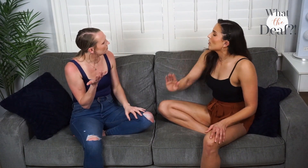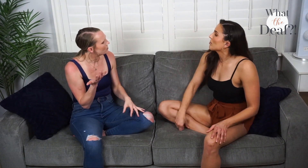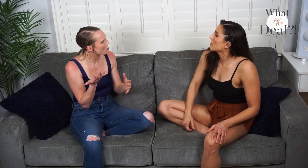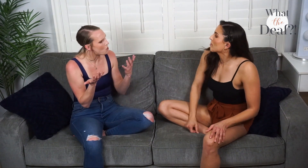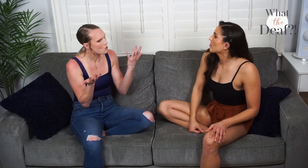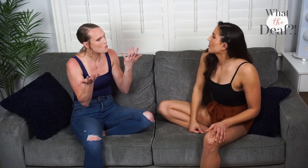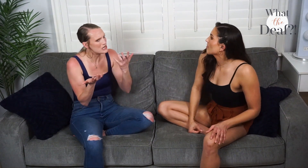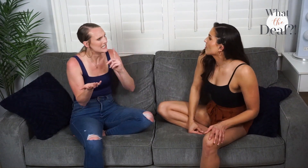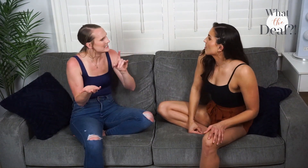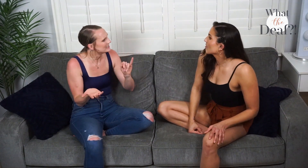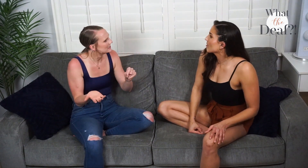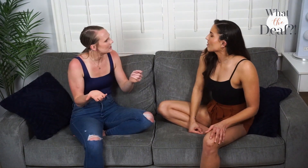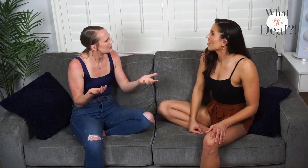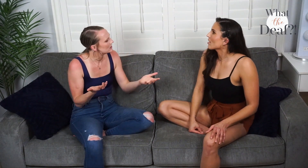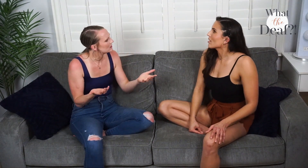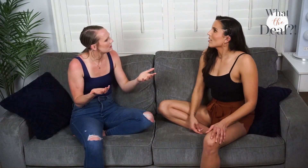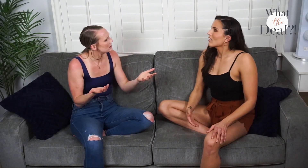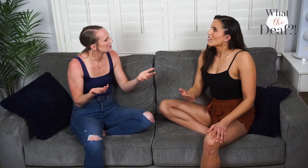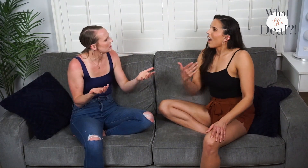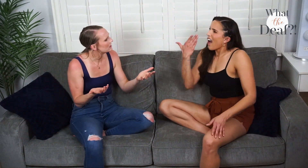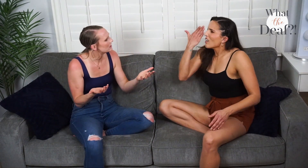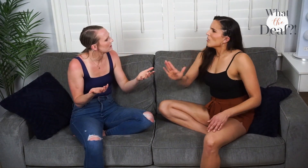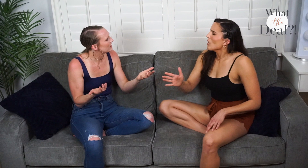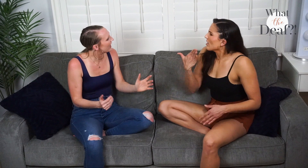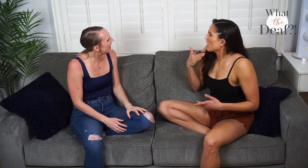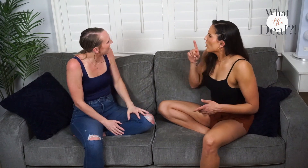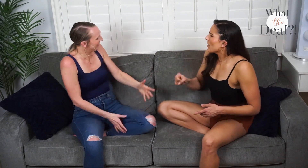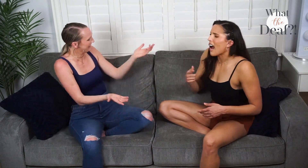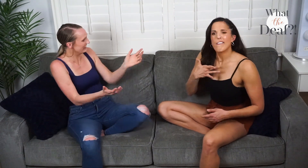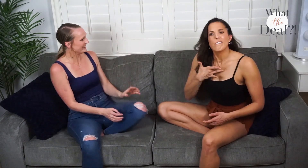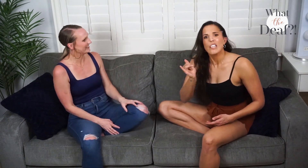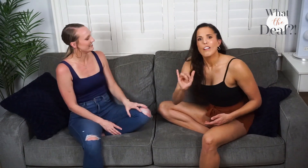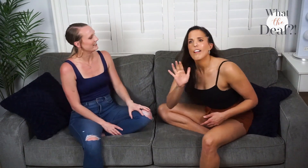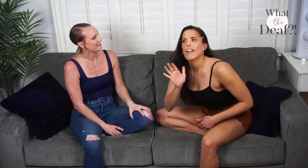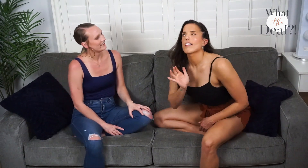I don't know. Like what is it? I don't know, that's a really good question.